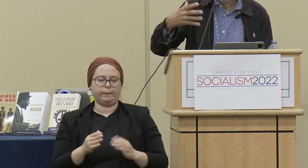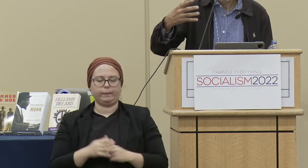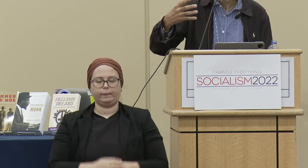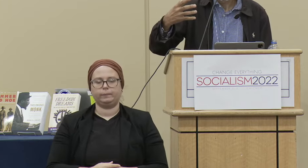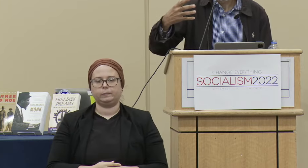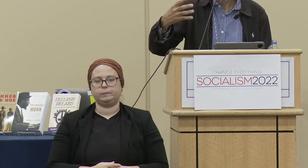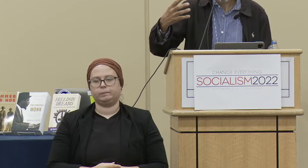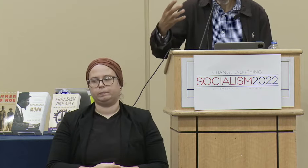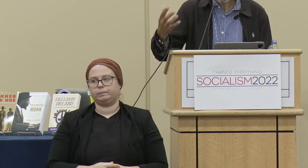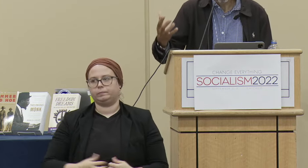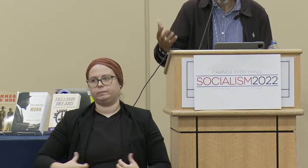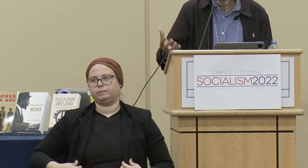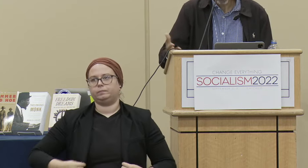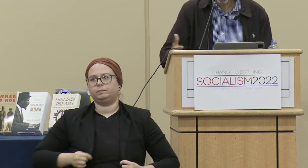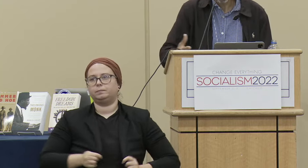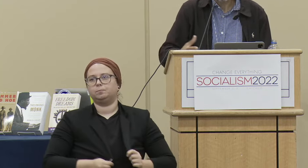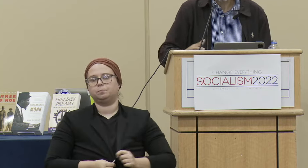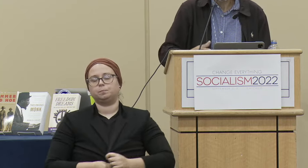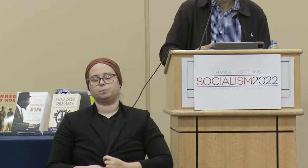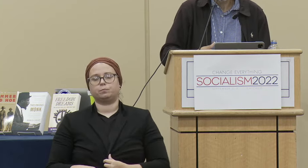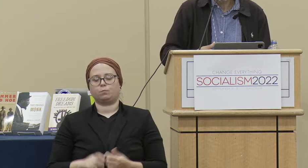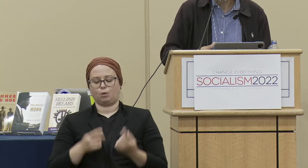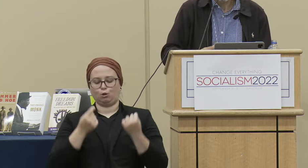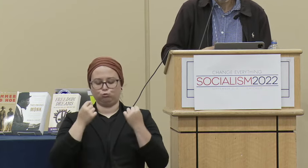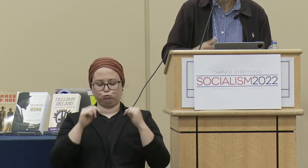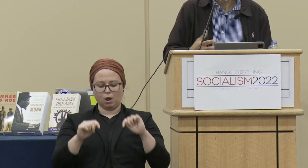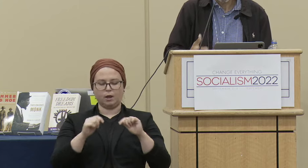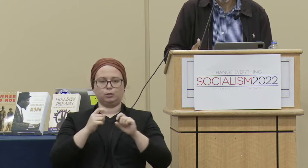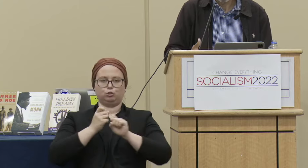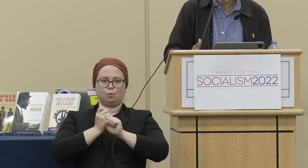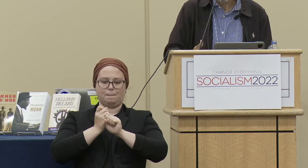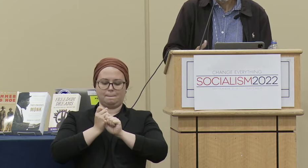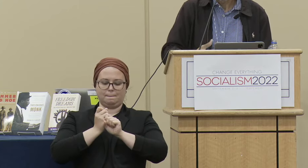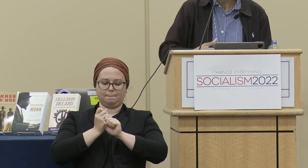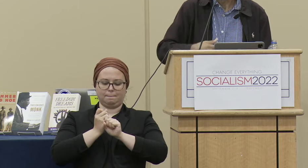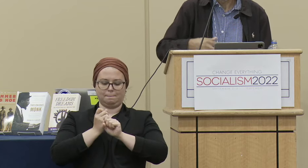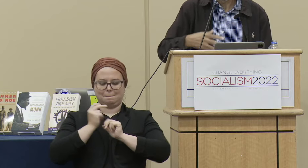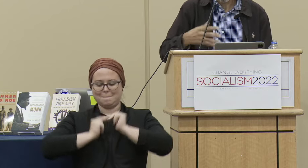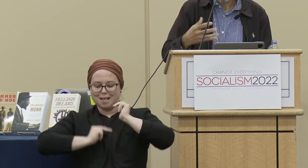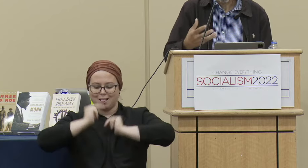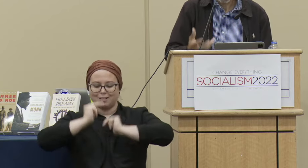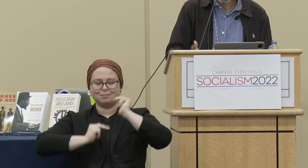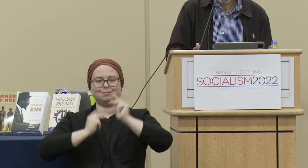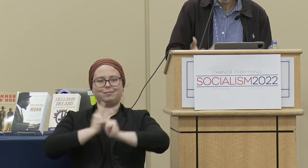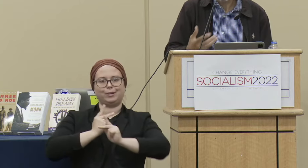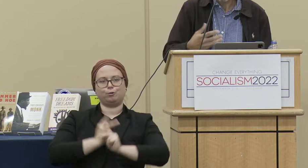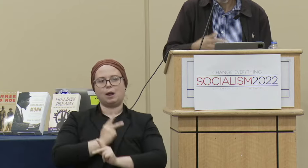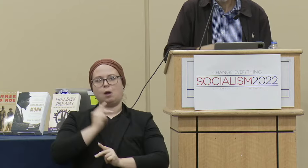didn't quite work out that way . And, in fact, trying to build